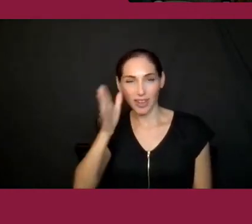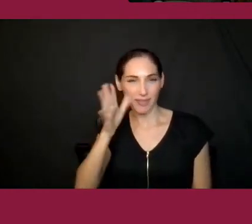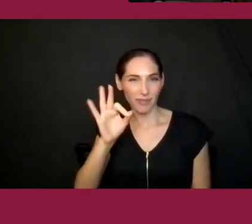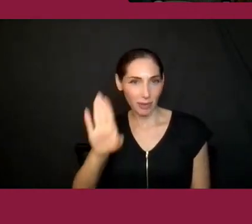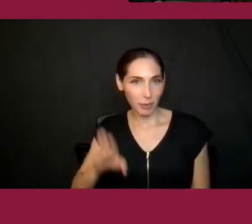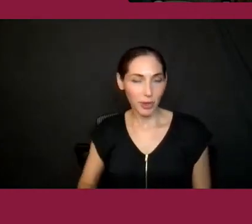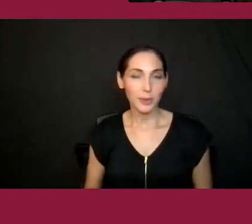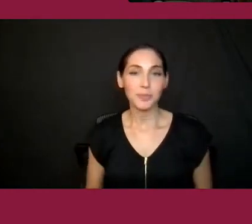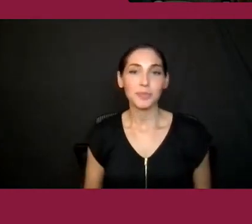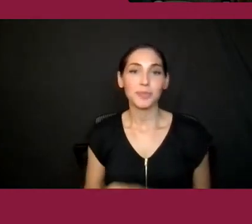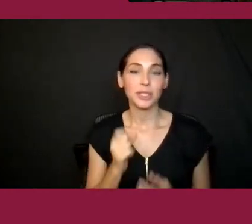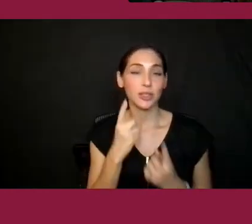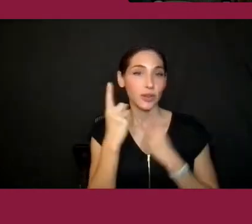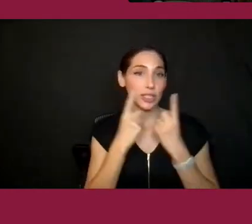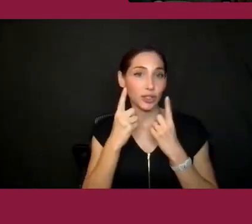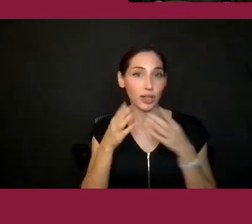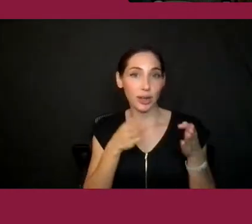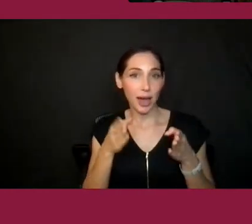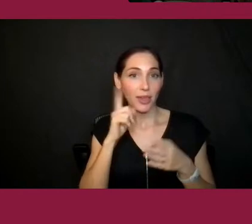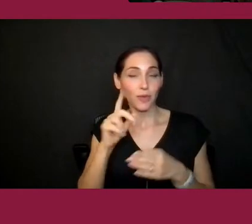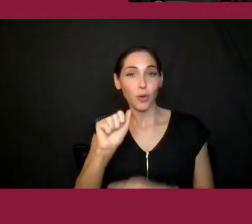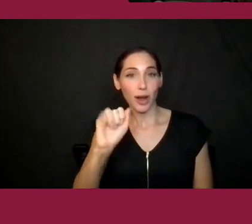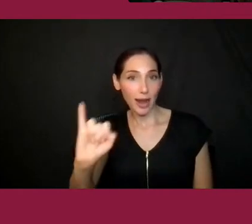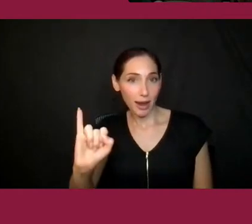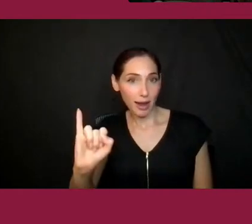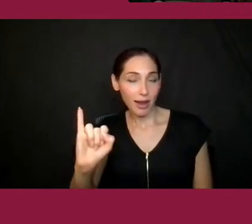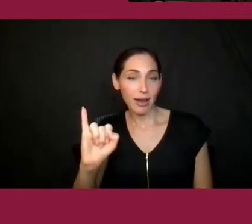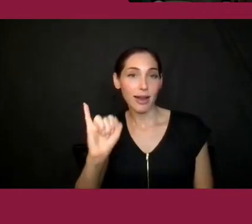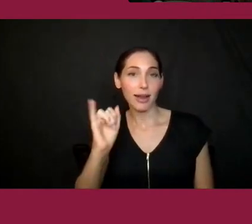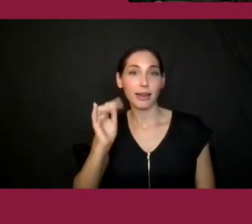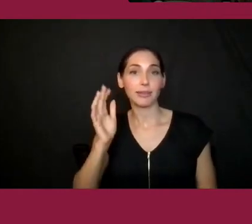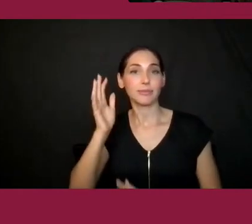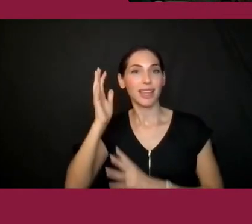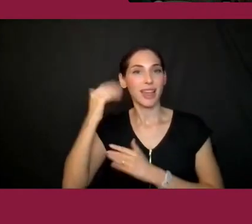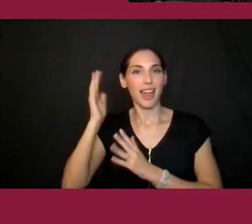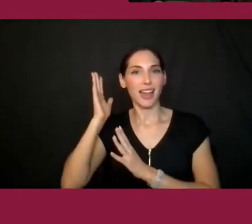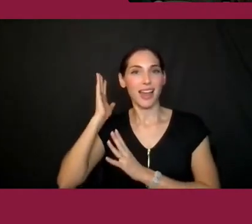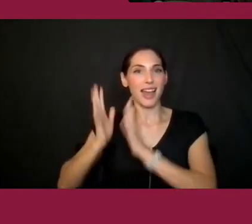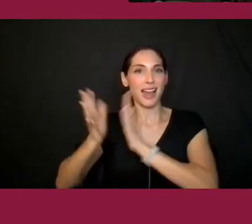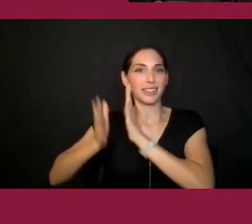In considering a path towards an AI, ancestral intelligence, I'm reminded of the Hawaiian proverb,